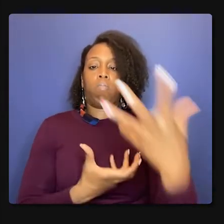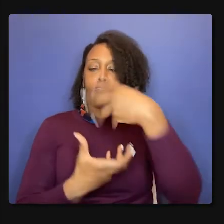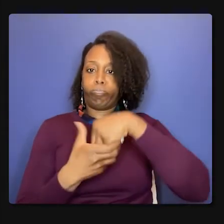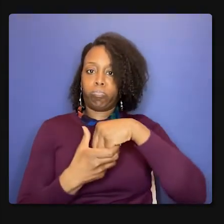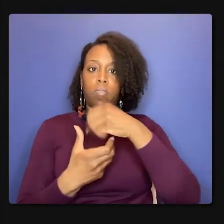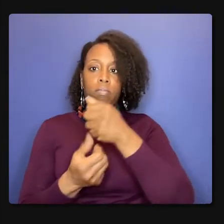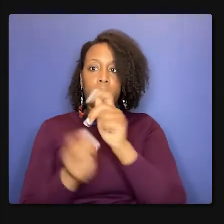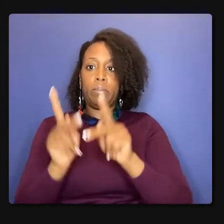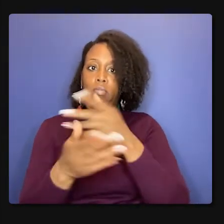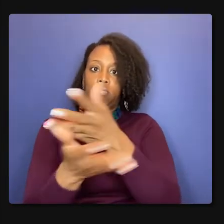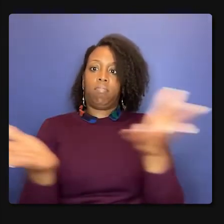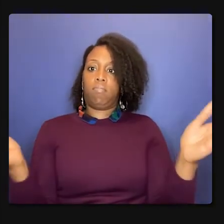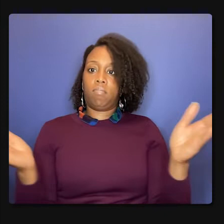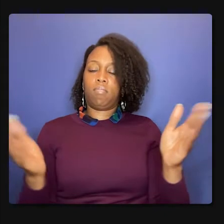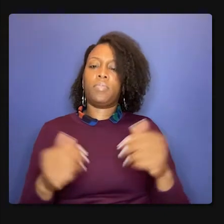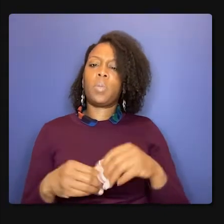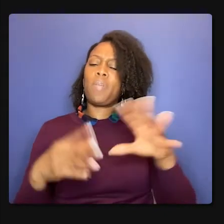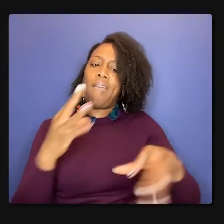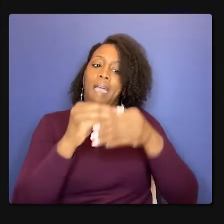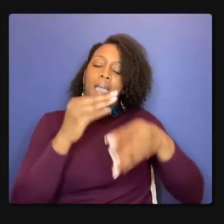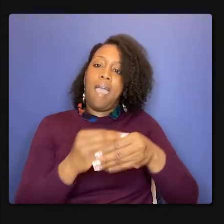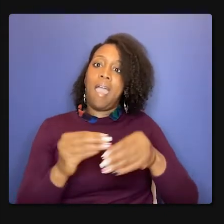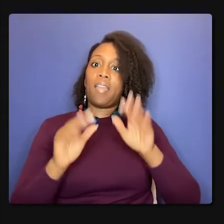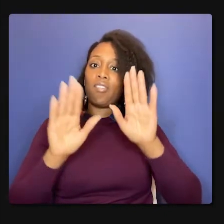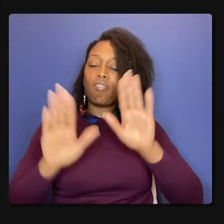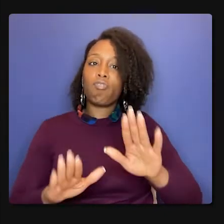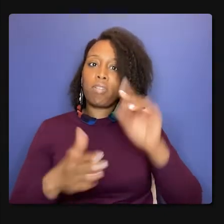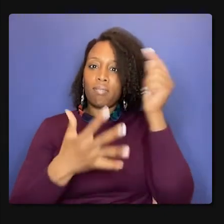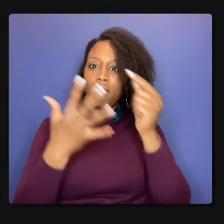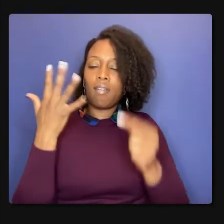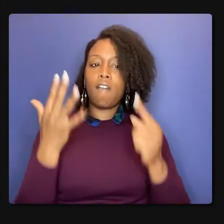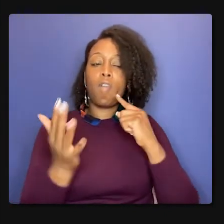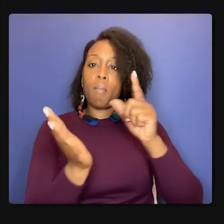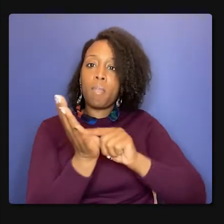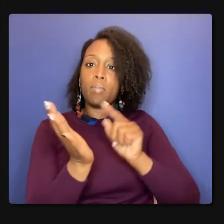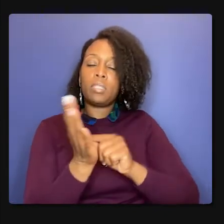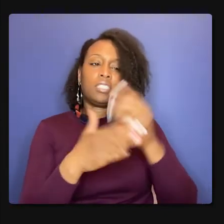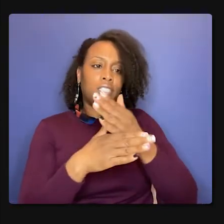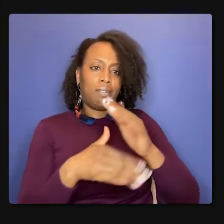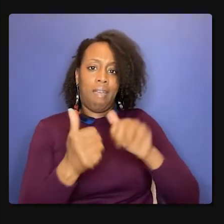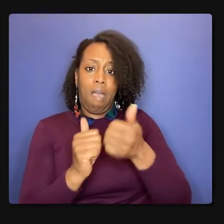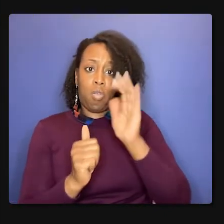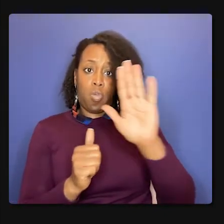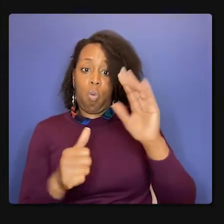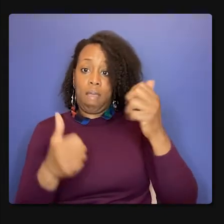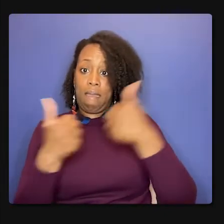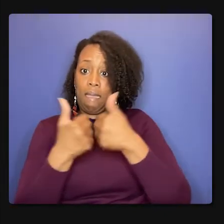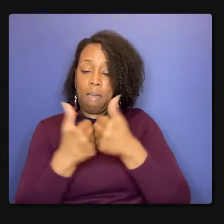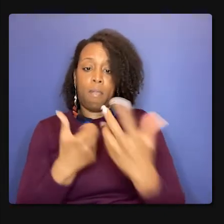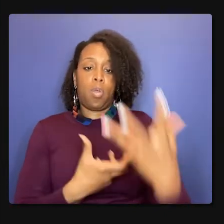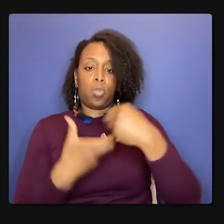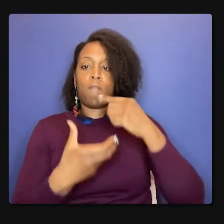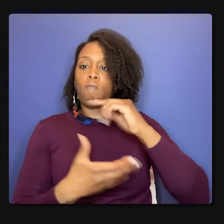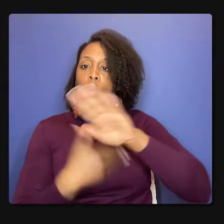We've added some great features for publishers to be able to share how your game is inclusive for all audiences.